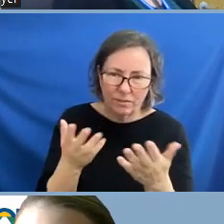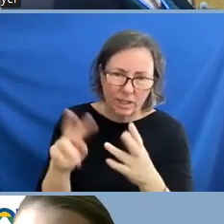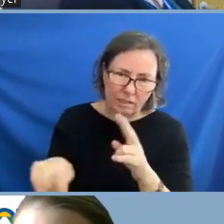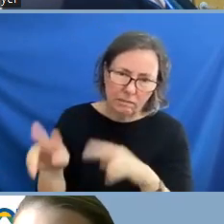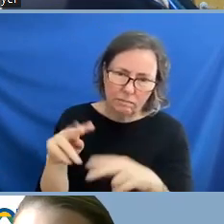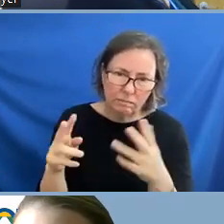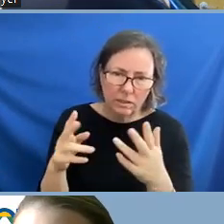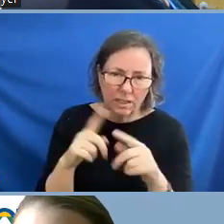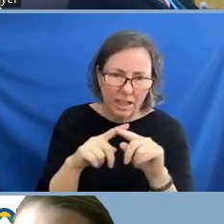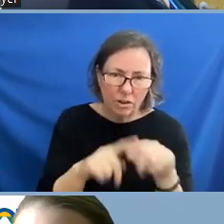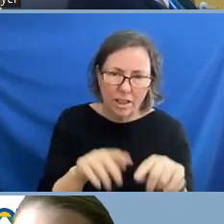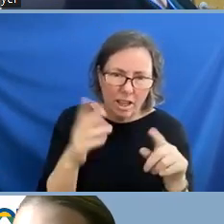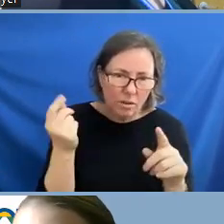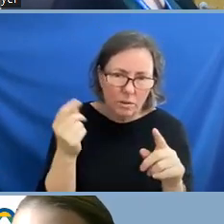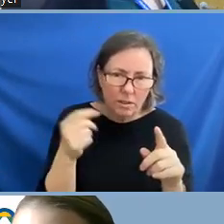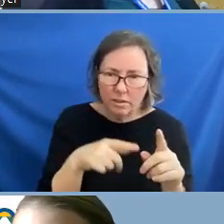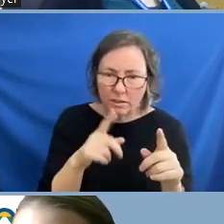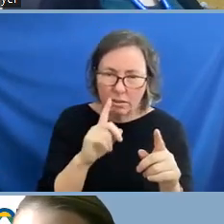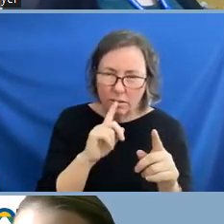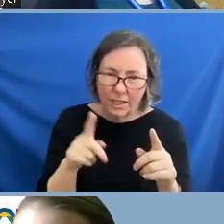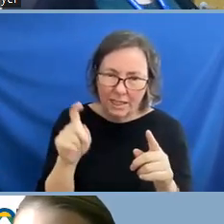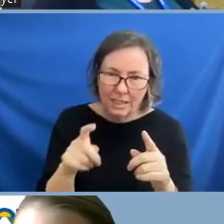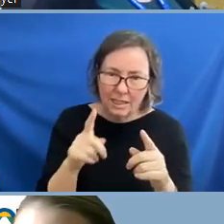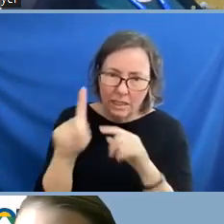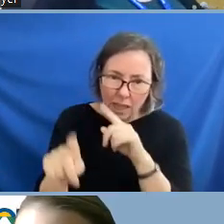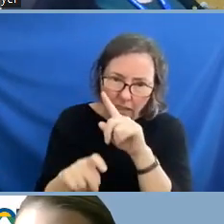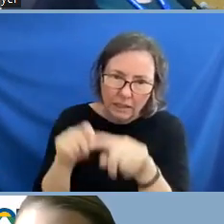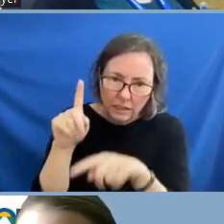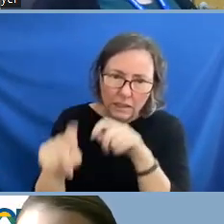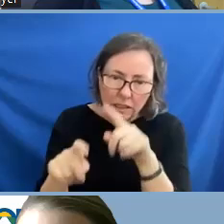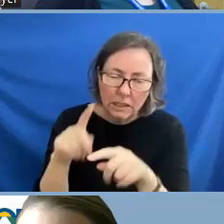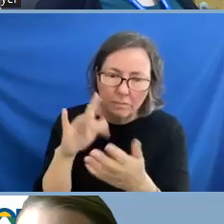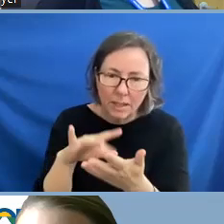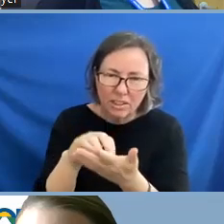need to rely on. Or do you really need the medical documentation?